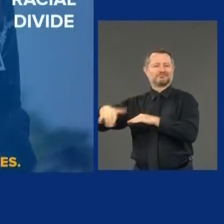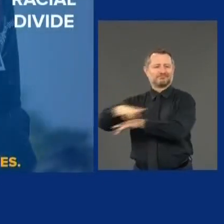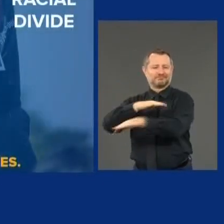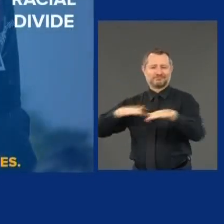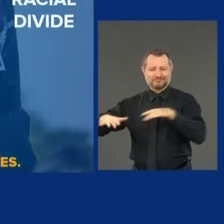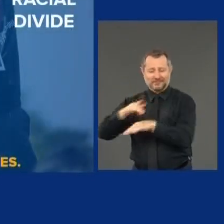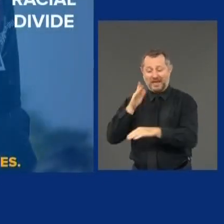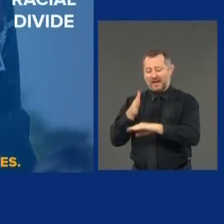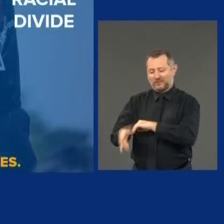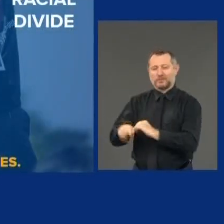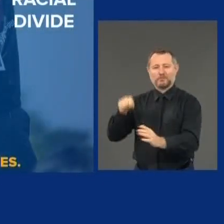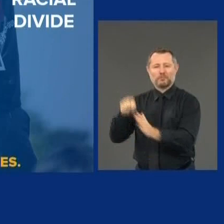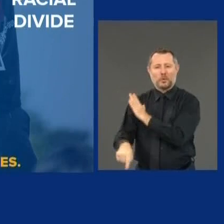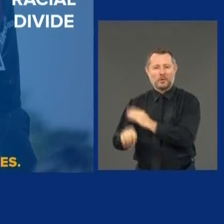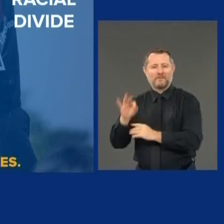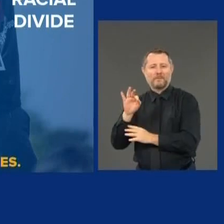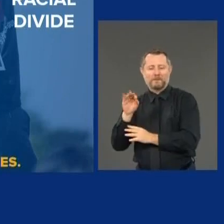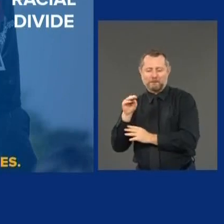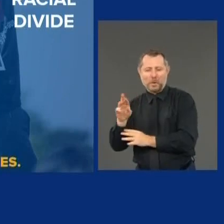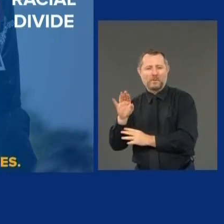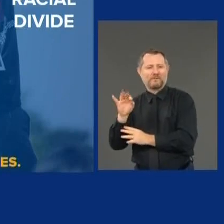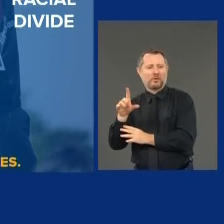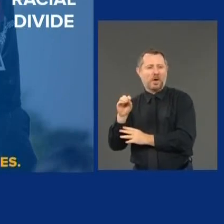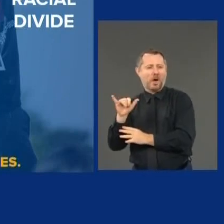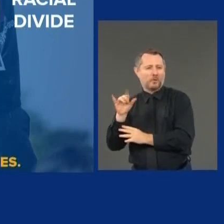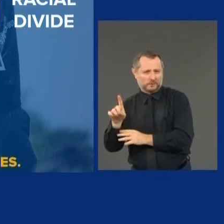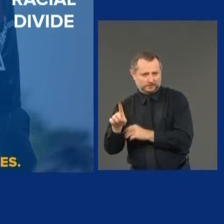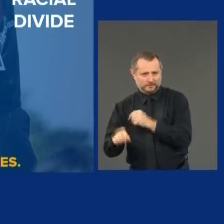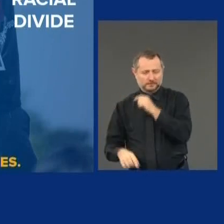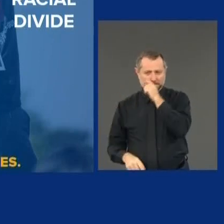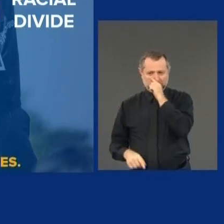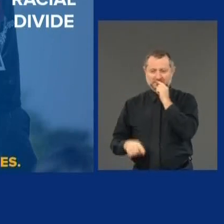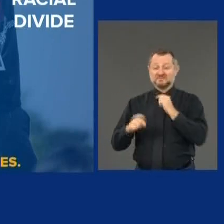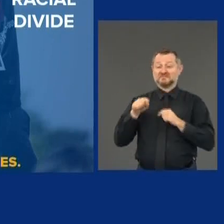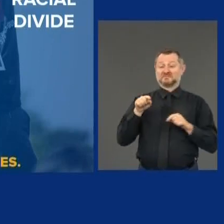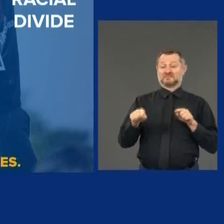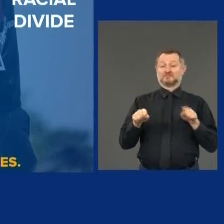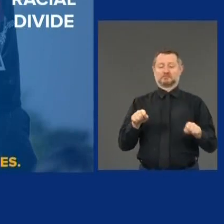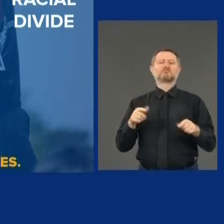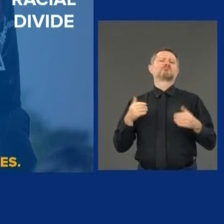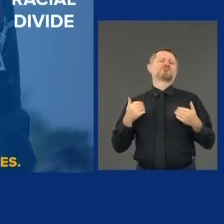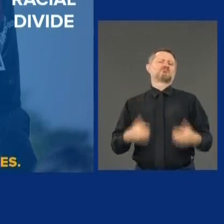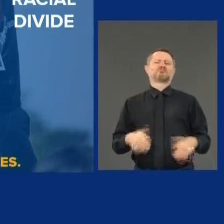TODAY IS 103 IN DEALING WITH THE COVID CRISIS AND DAY 18 DEALING WITH THE CIVIL UNREST.